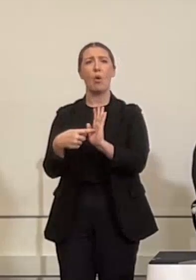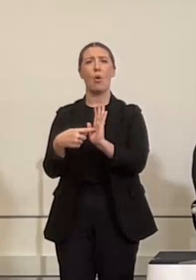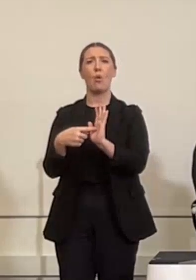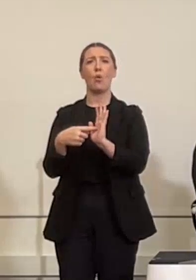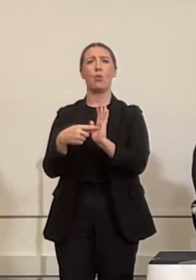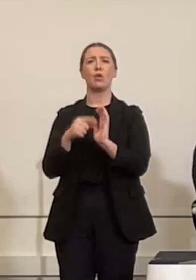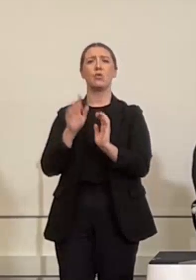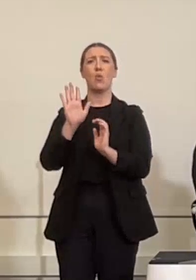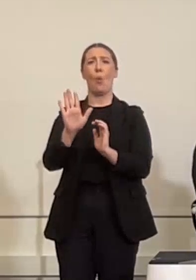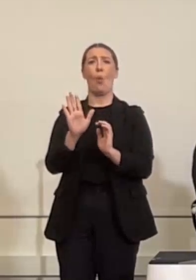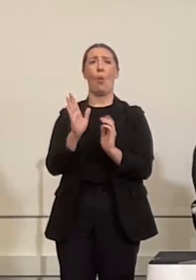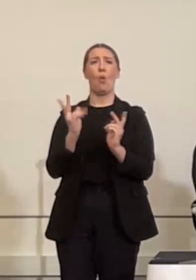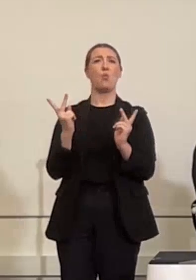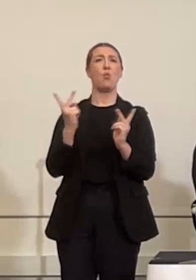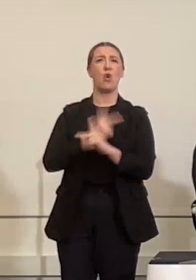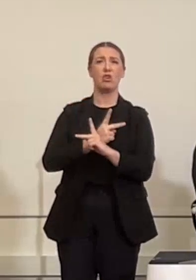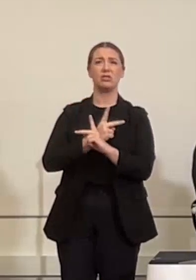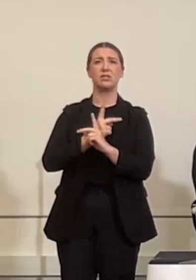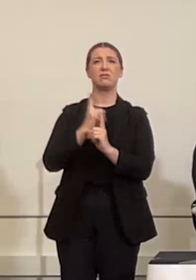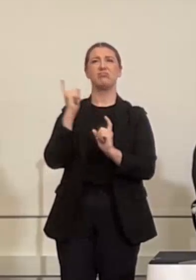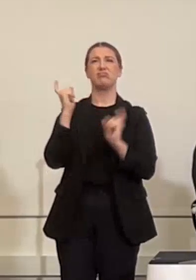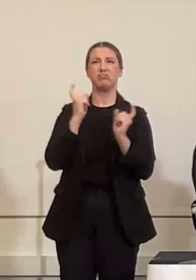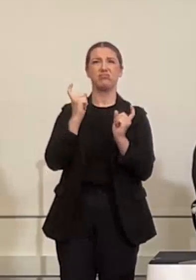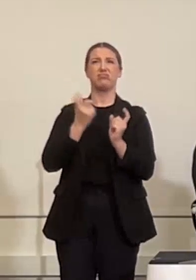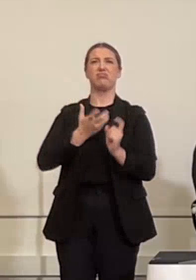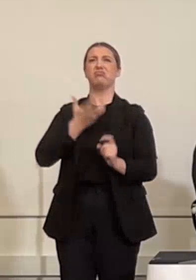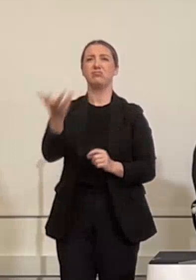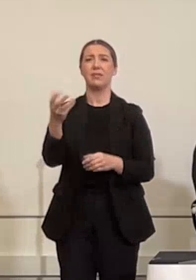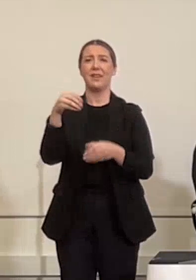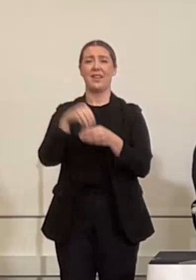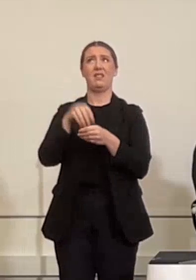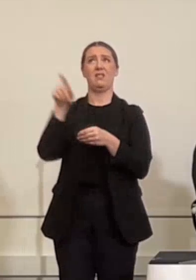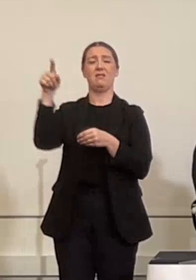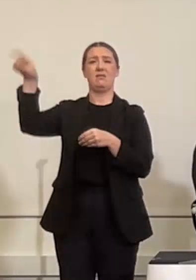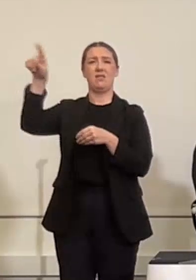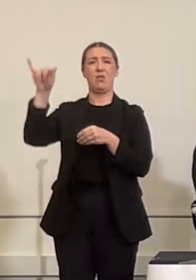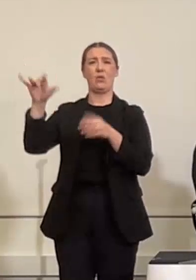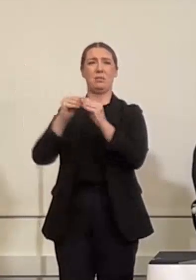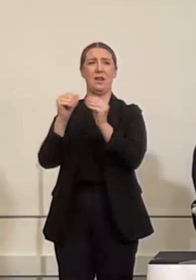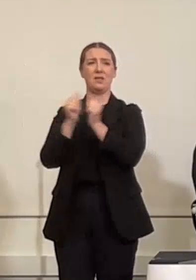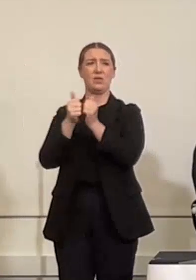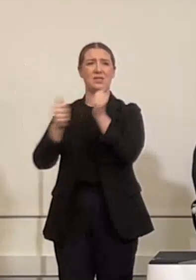front of very senior leadership. I think a lot of times when we get in senior leadership, we